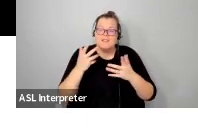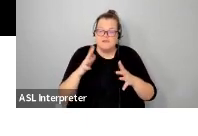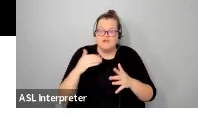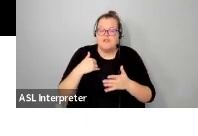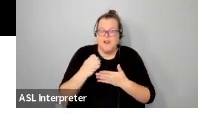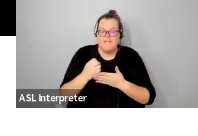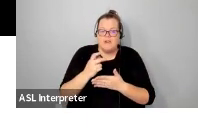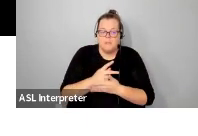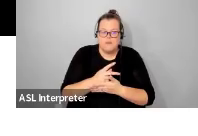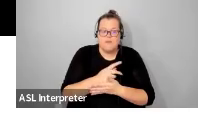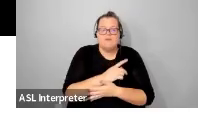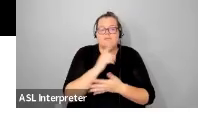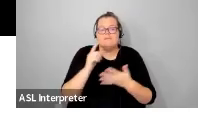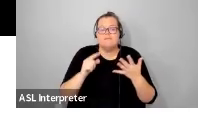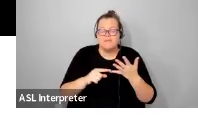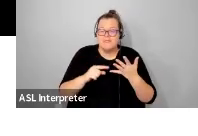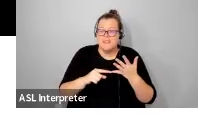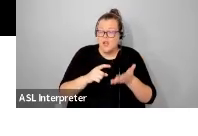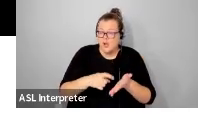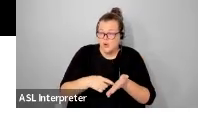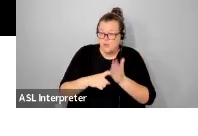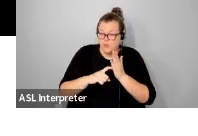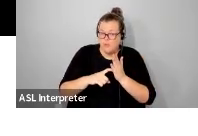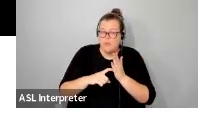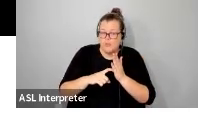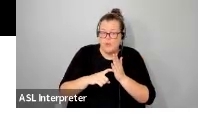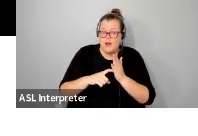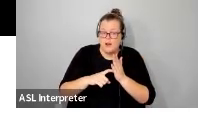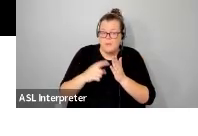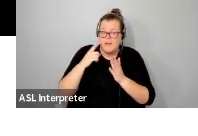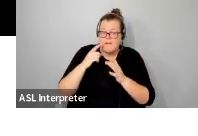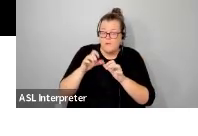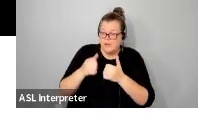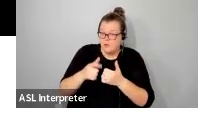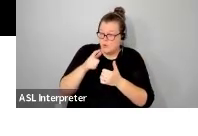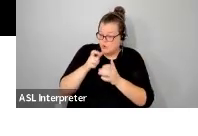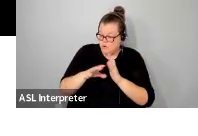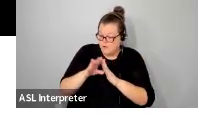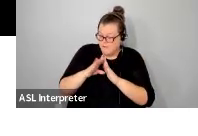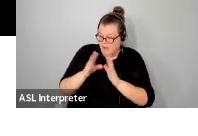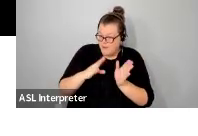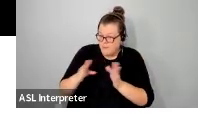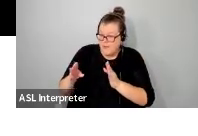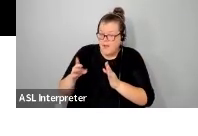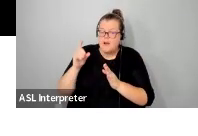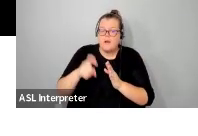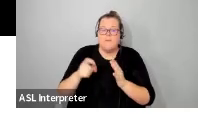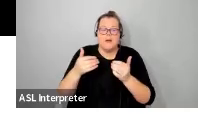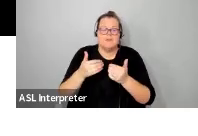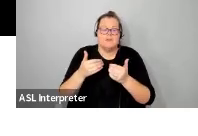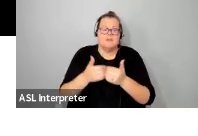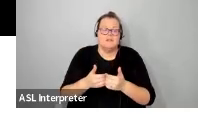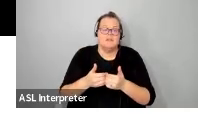And there's a requirement that the agency that develops a Service plan administratively separate the plan development function from the direct